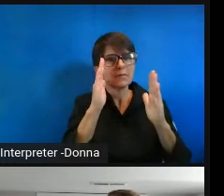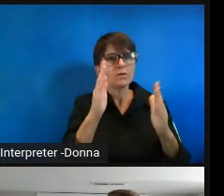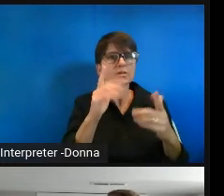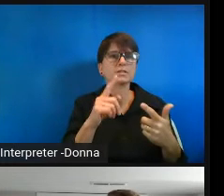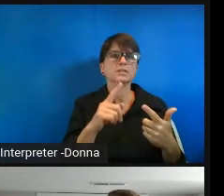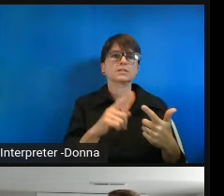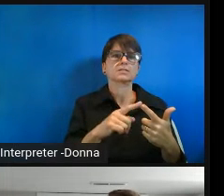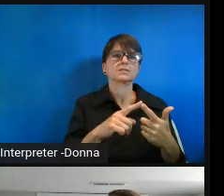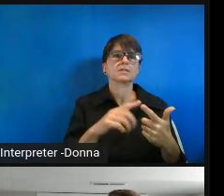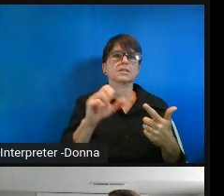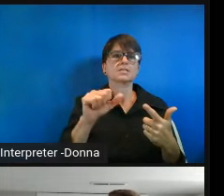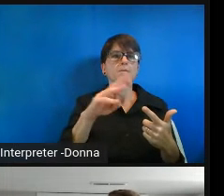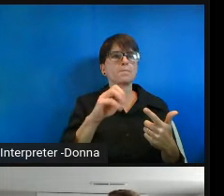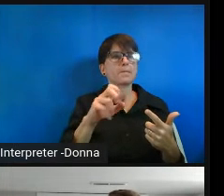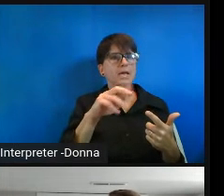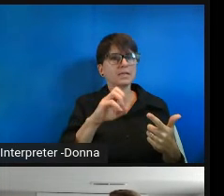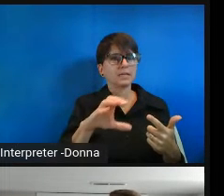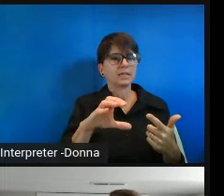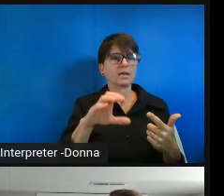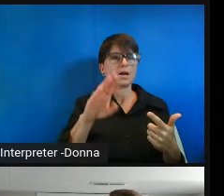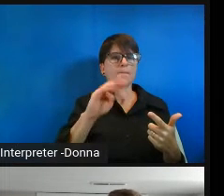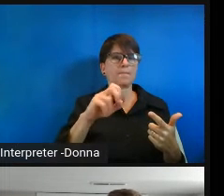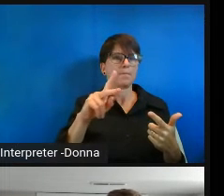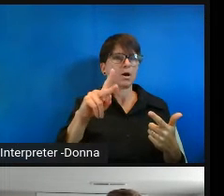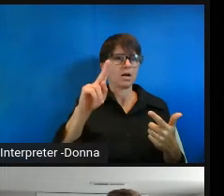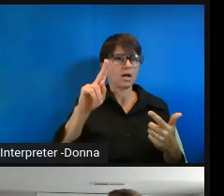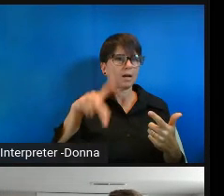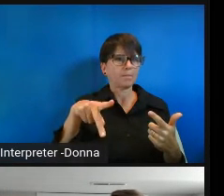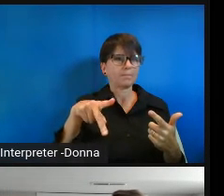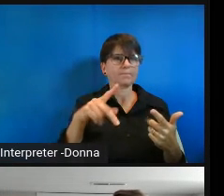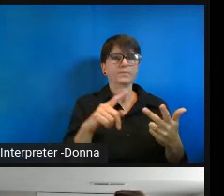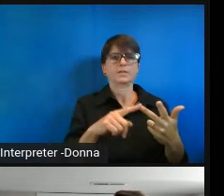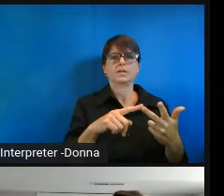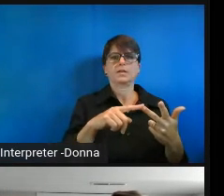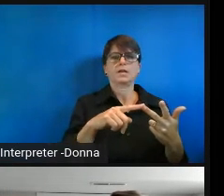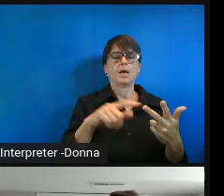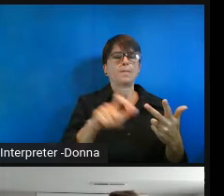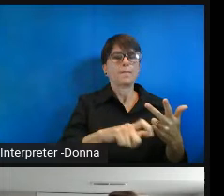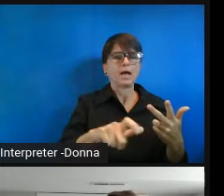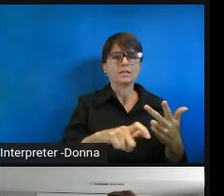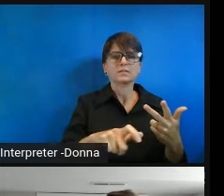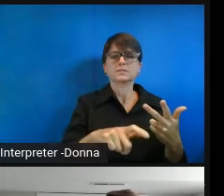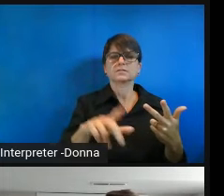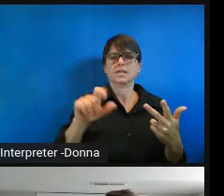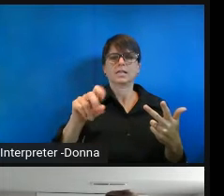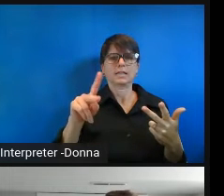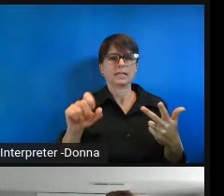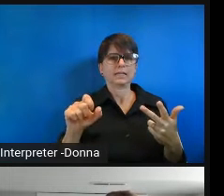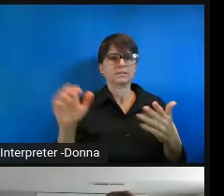buttons versus links, and allow for keyboard interaction. One thing I like to note when building these